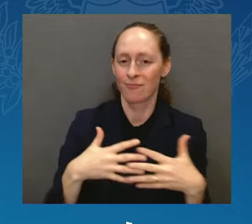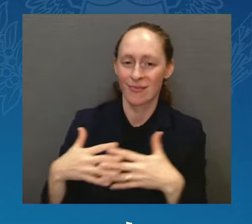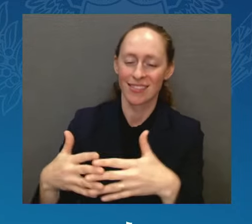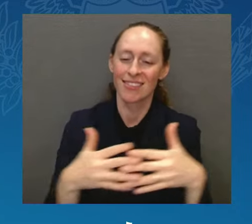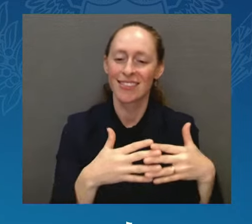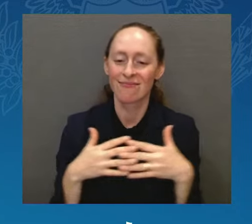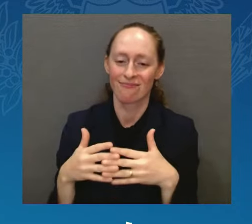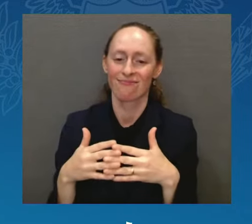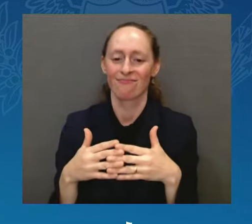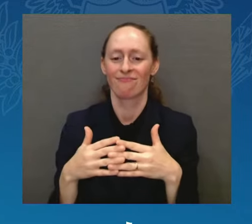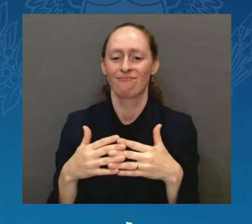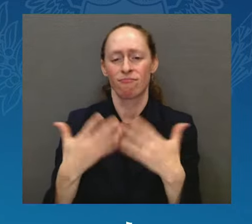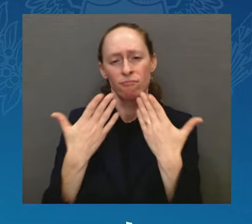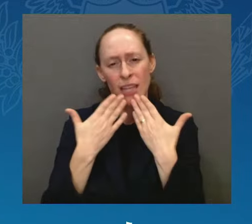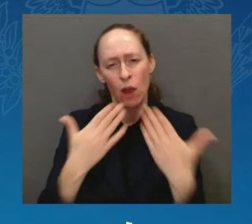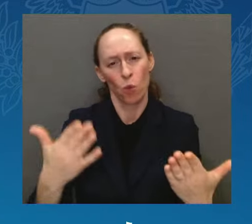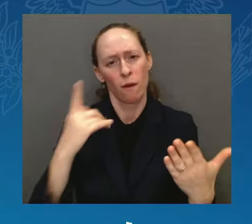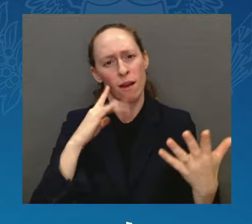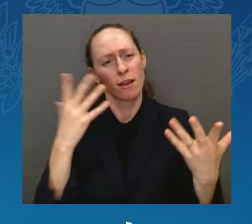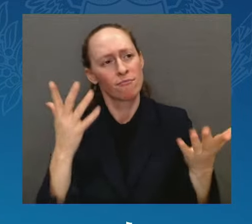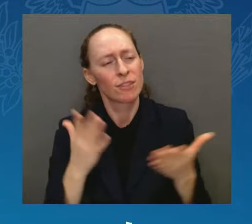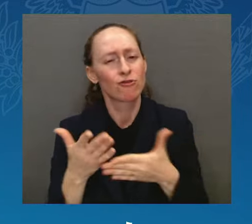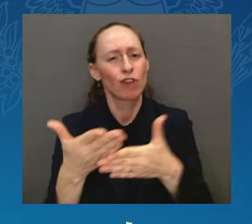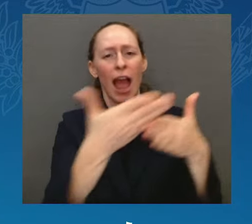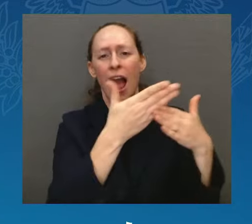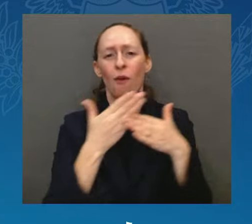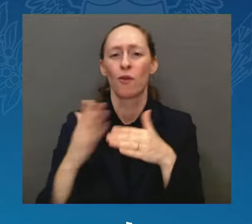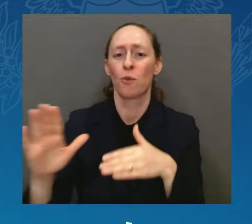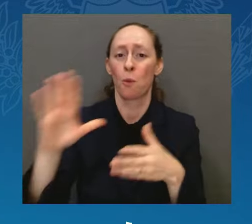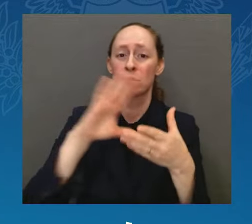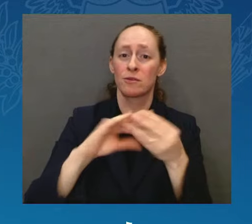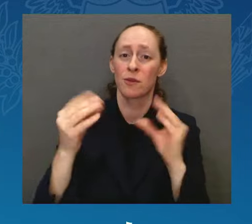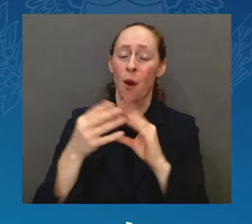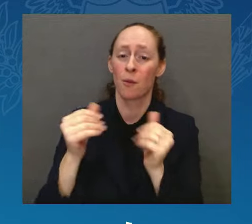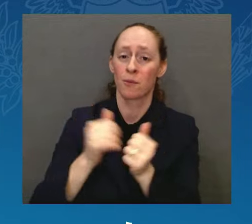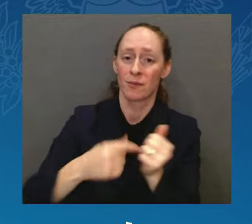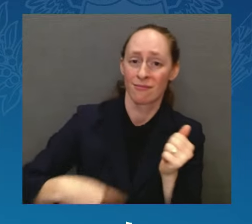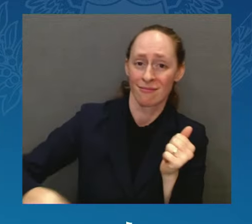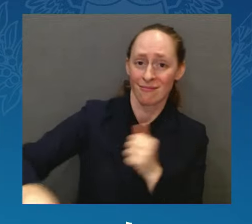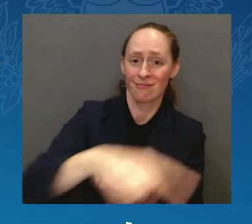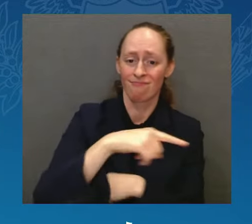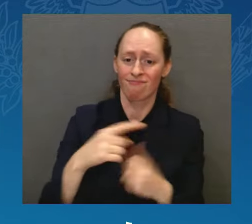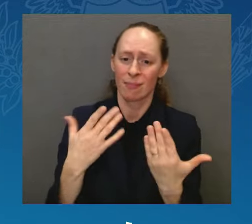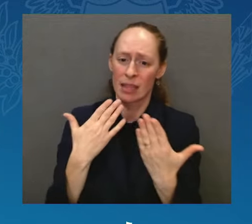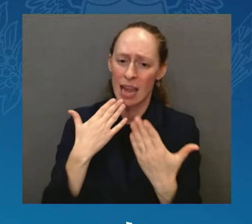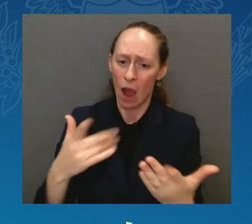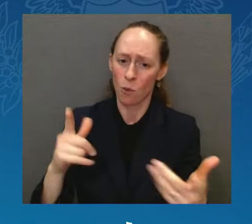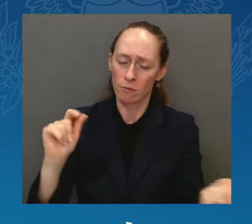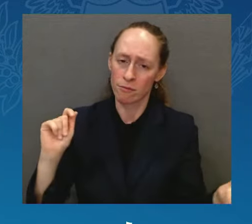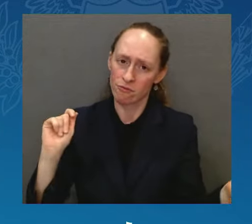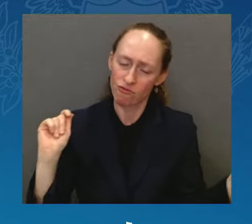Thank you for shaping this House and our country in a significant and meaningful way.